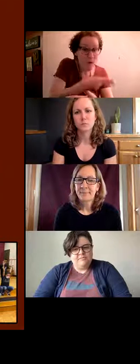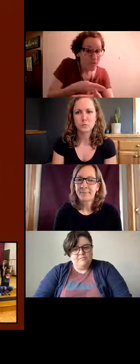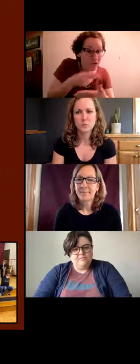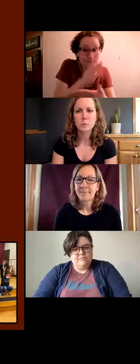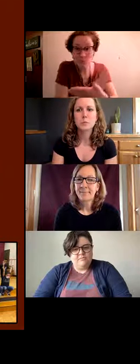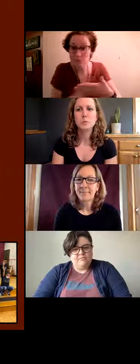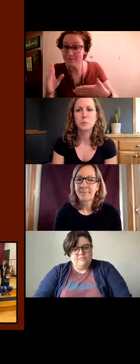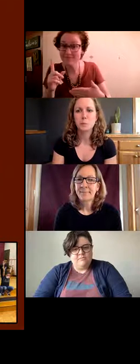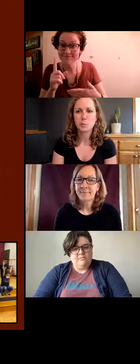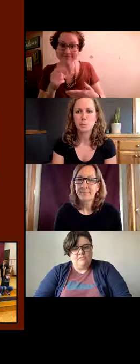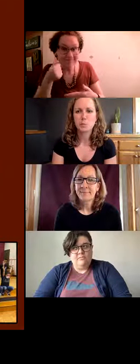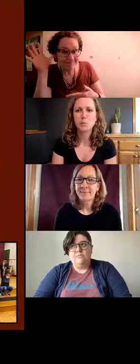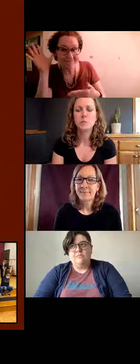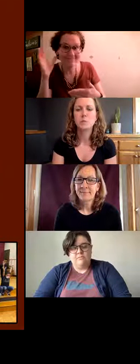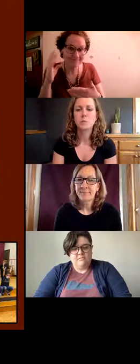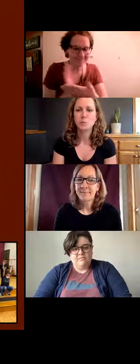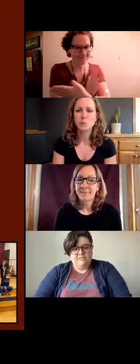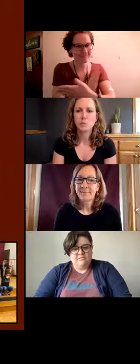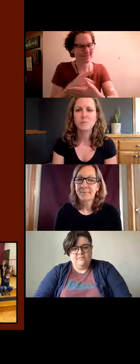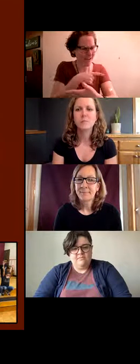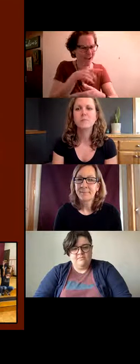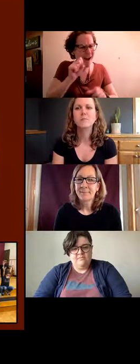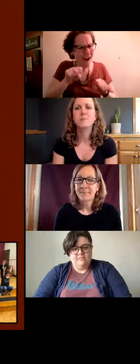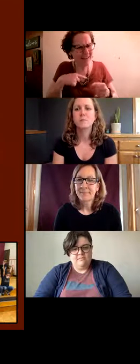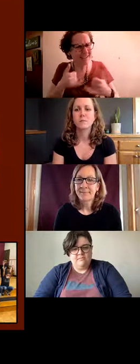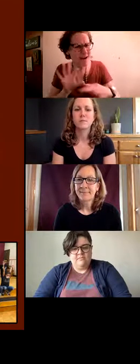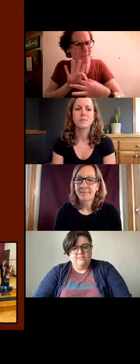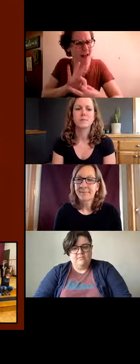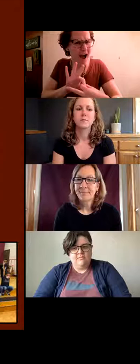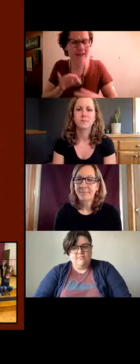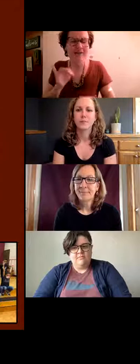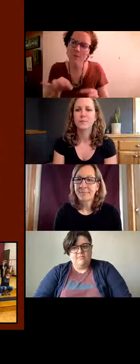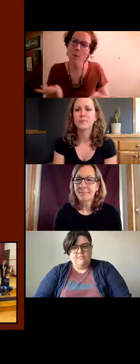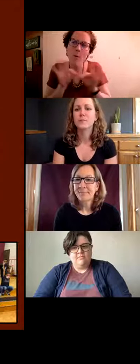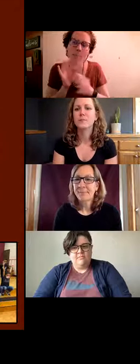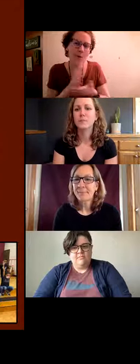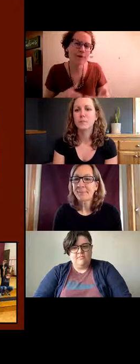as a deaf person. Whether they identify as a hard of hearing person or a totally deaf person,